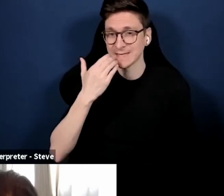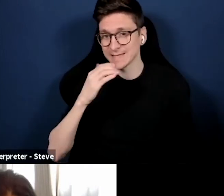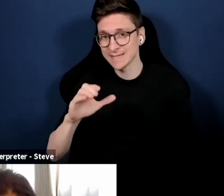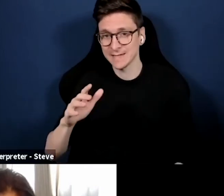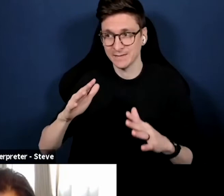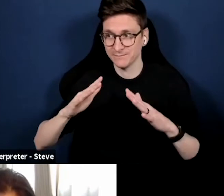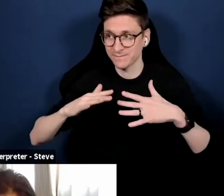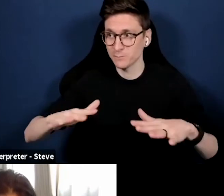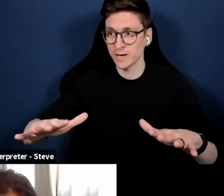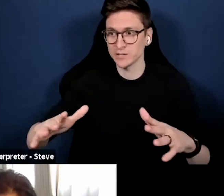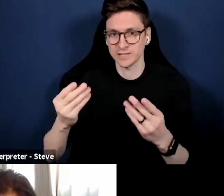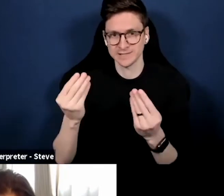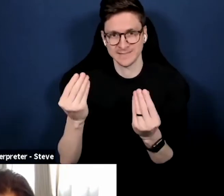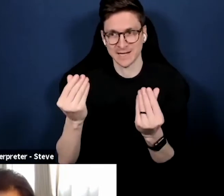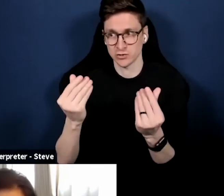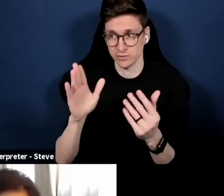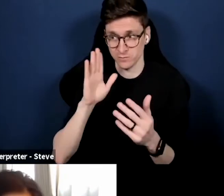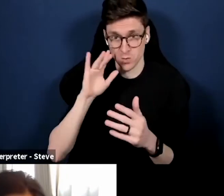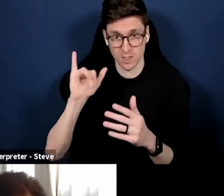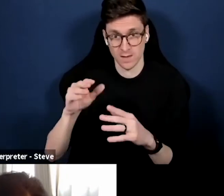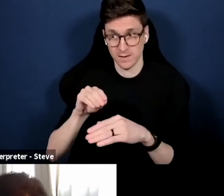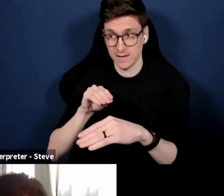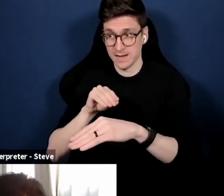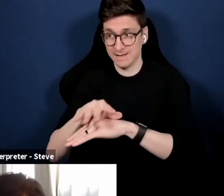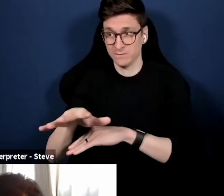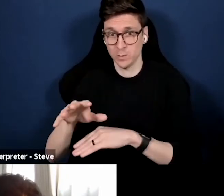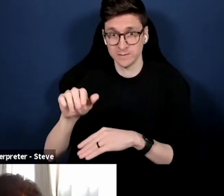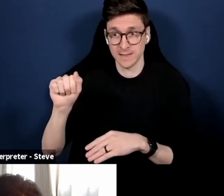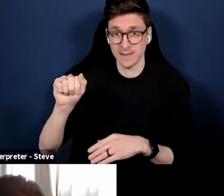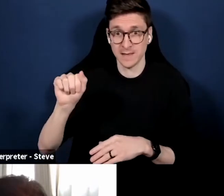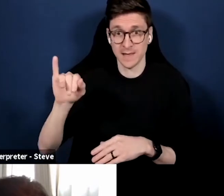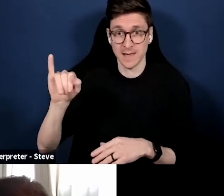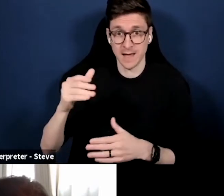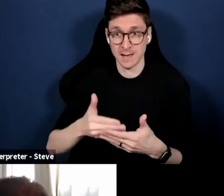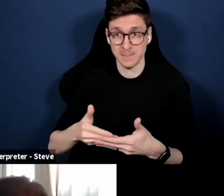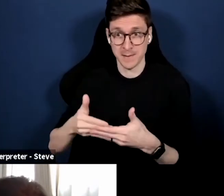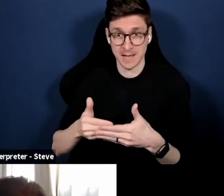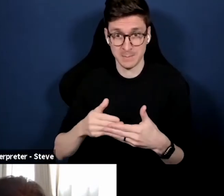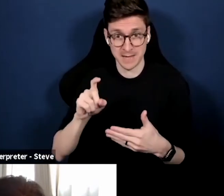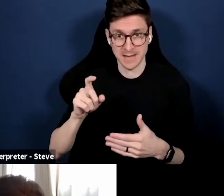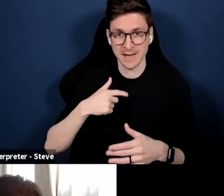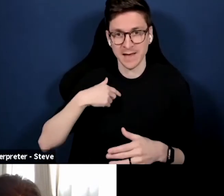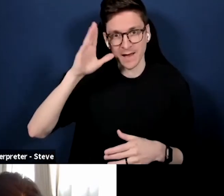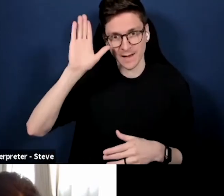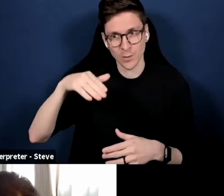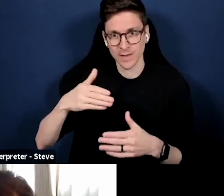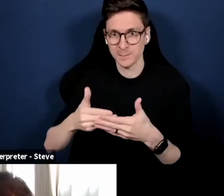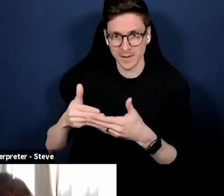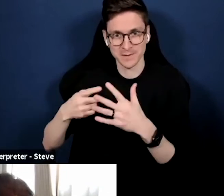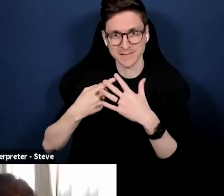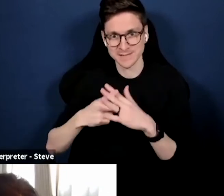have an effect on the ai baby i know that babies start to learn about the varying textures of each